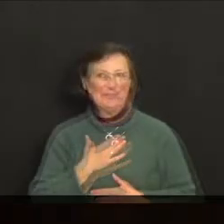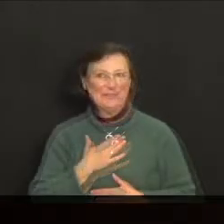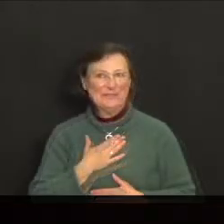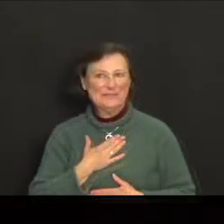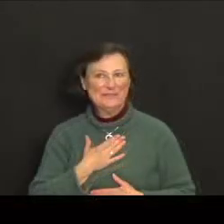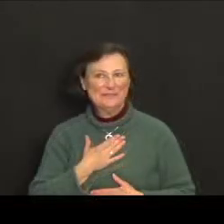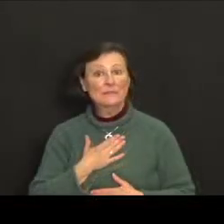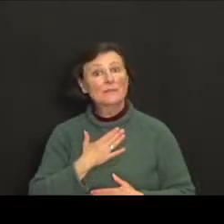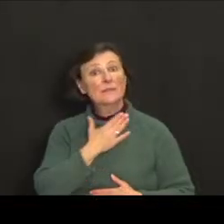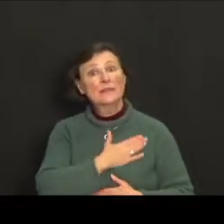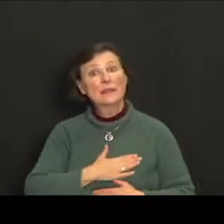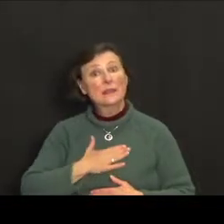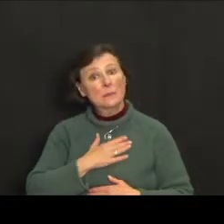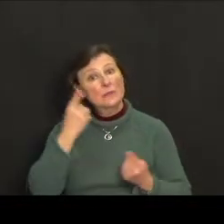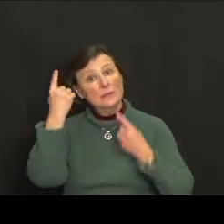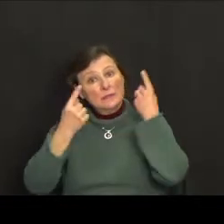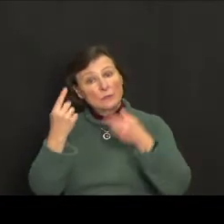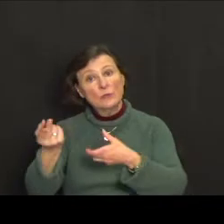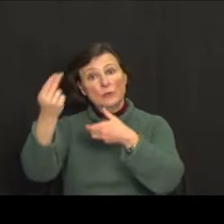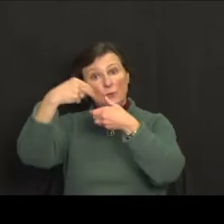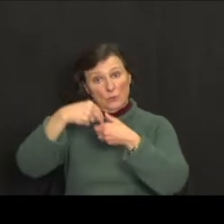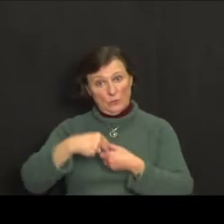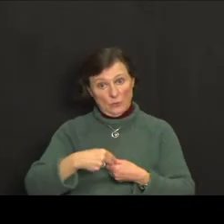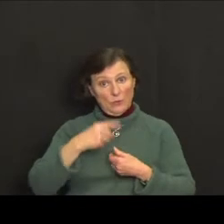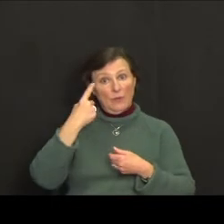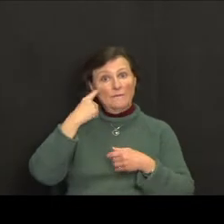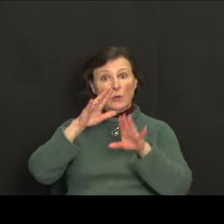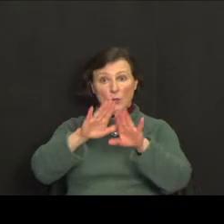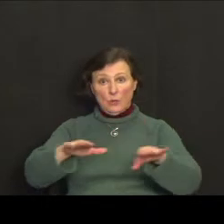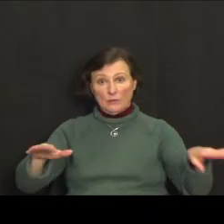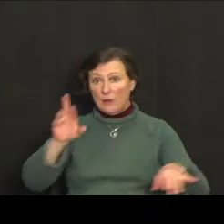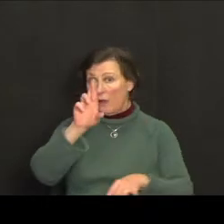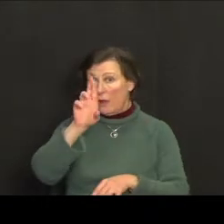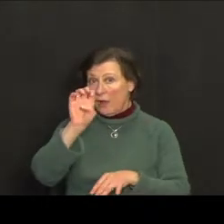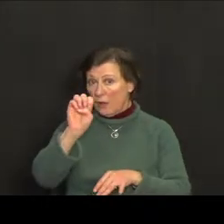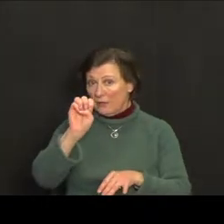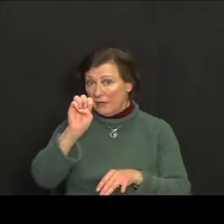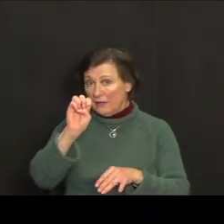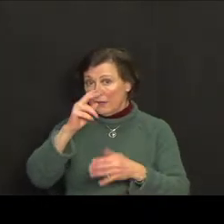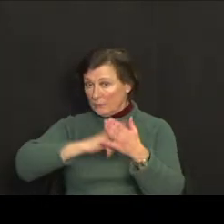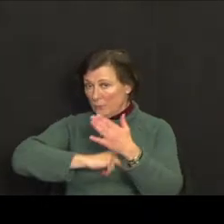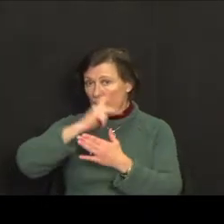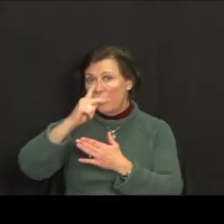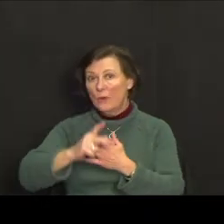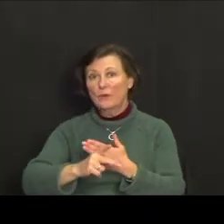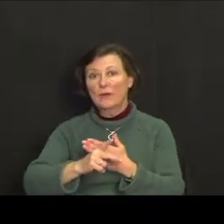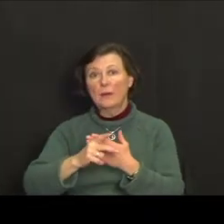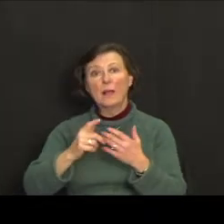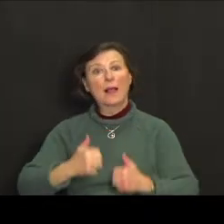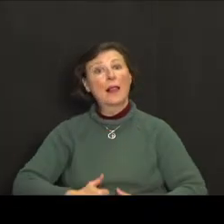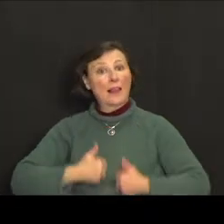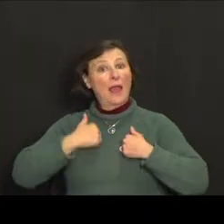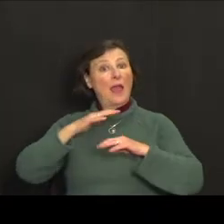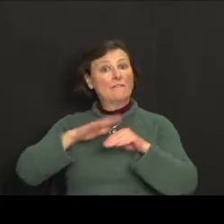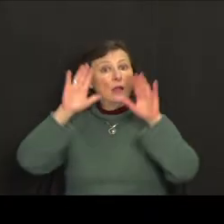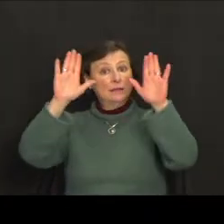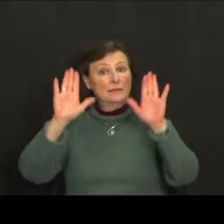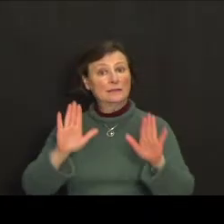Please do consider joining us for the children's Religious Education program being held live on Sunday mornings via zoom